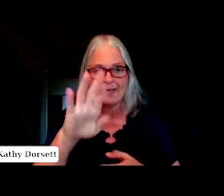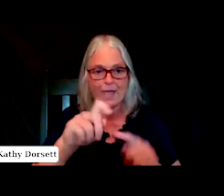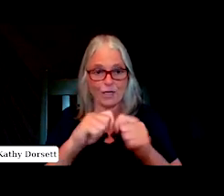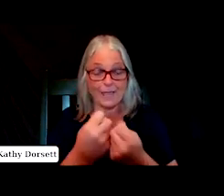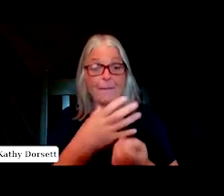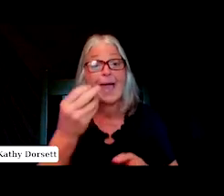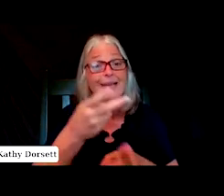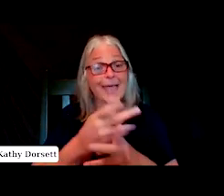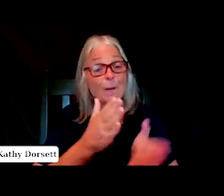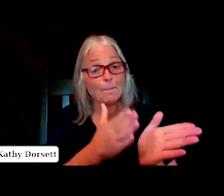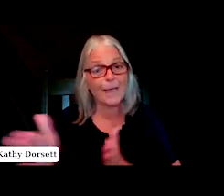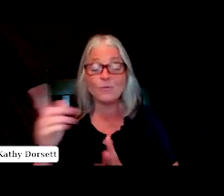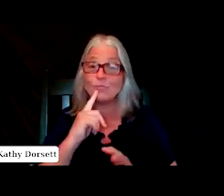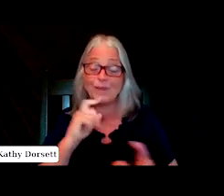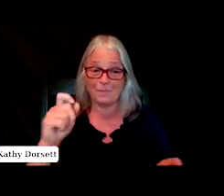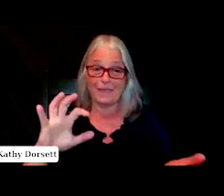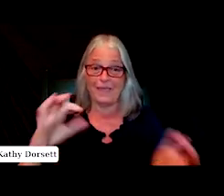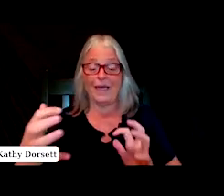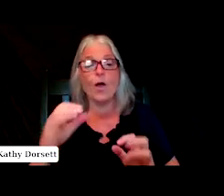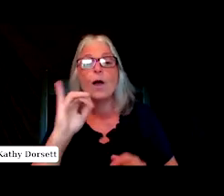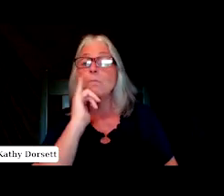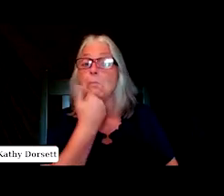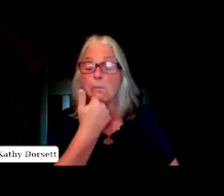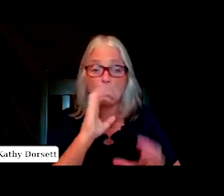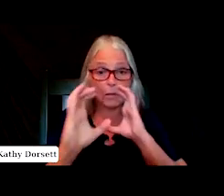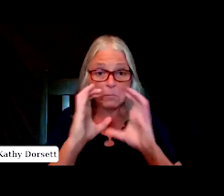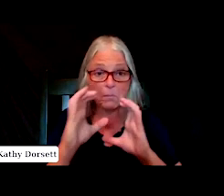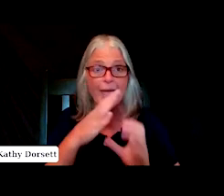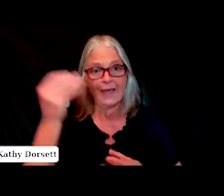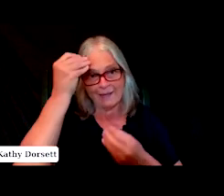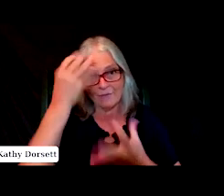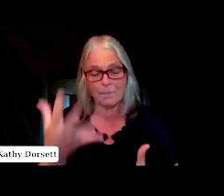Which can lead to fragmentation. Miscommunication and information gaps.